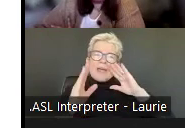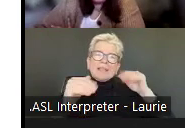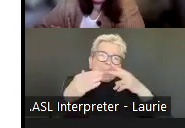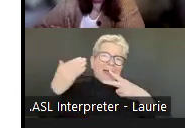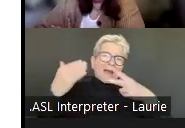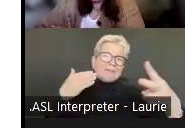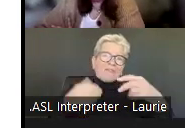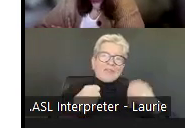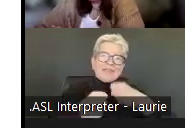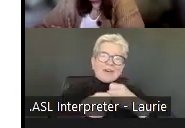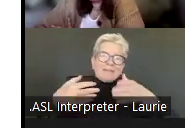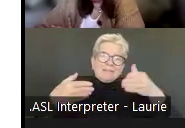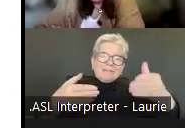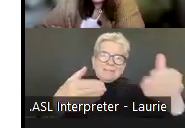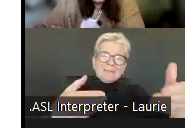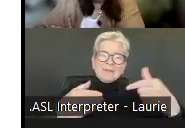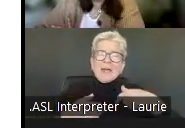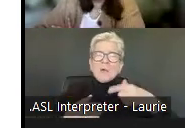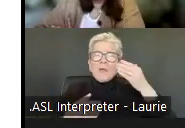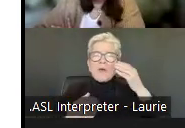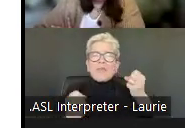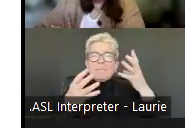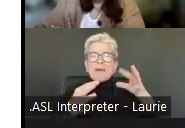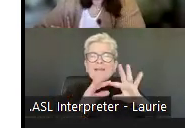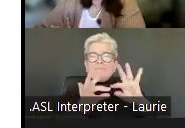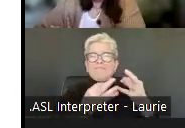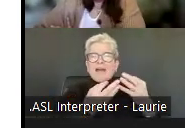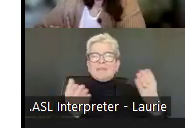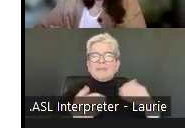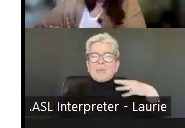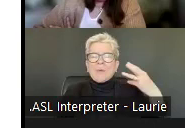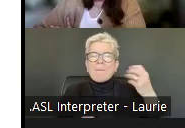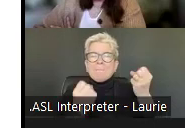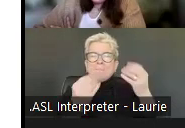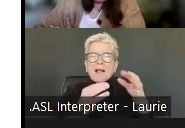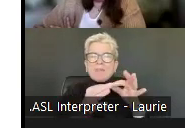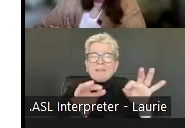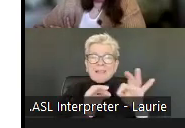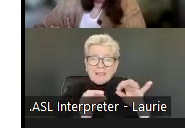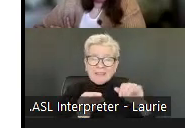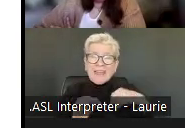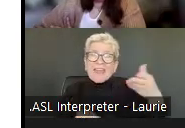many families in Washington are multilingual, so if they even get invited matters a lot. I